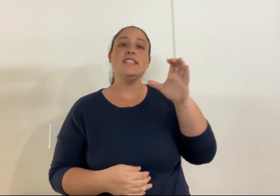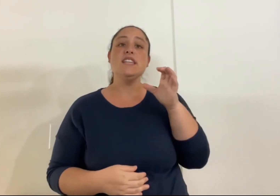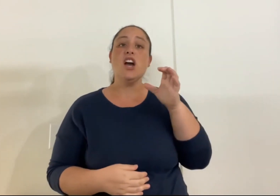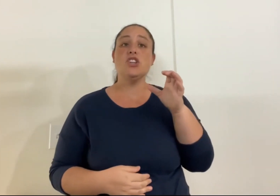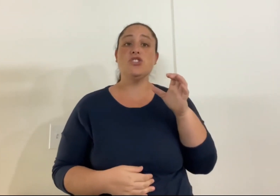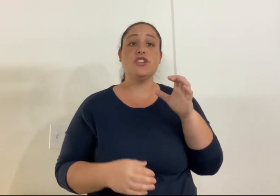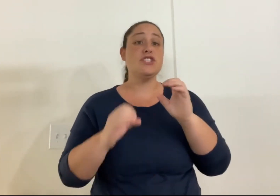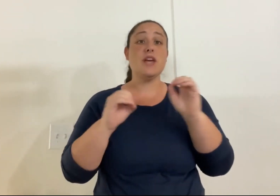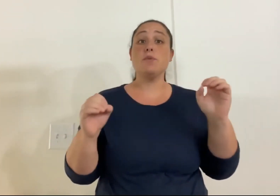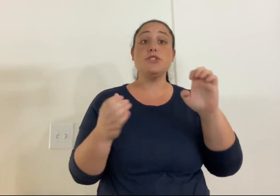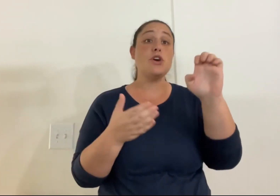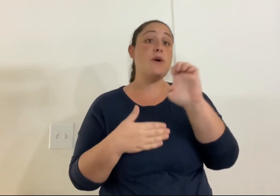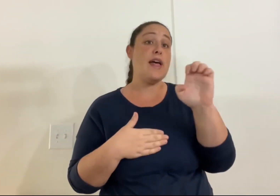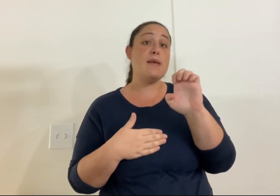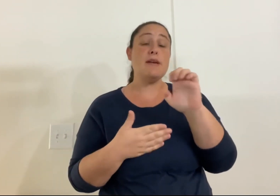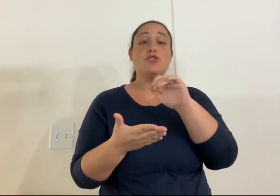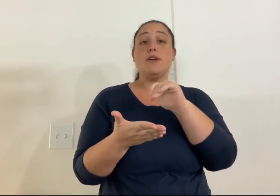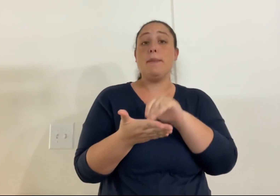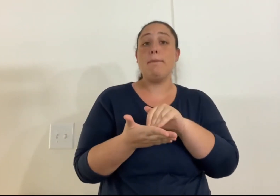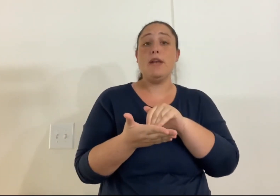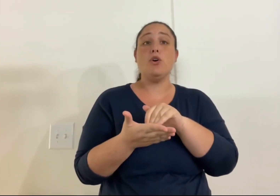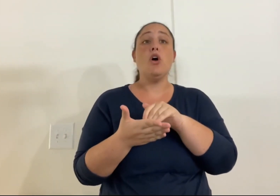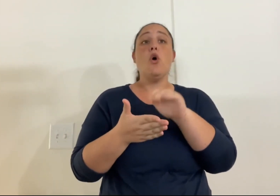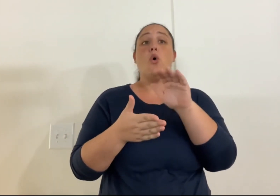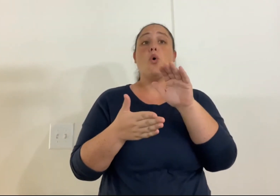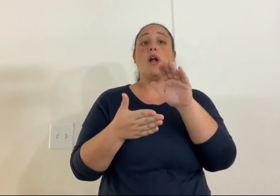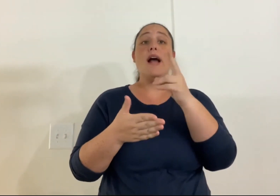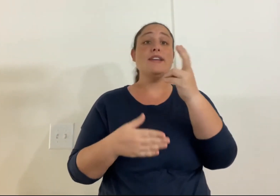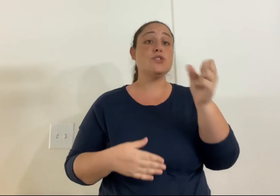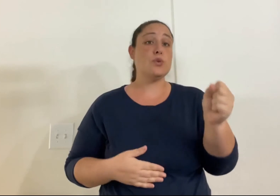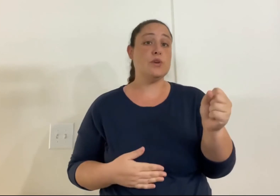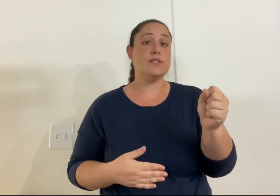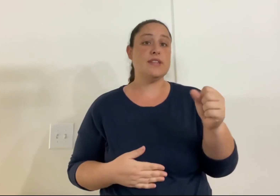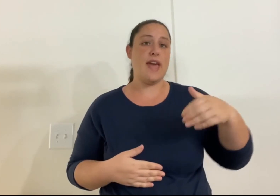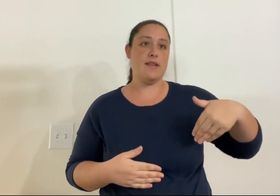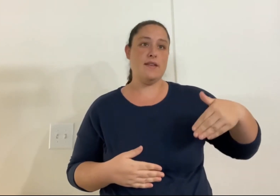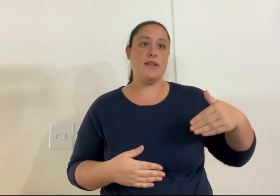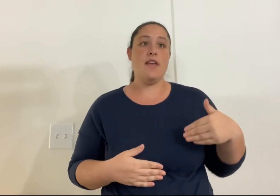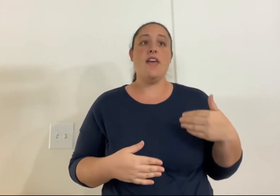In the 1800’s there was not elementary, middle, and high schools.